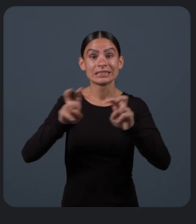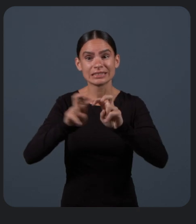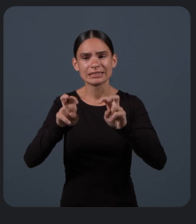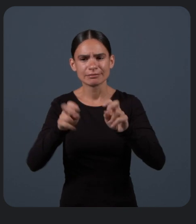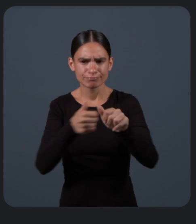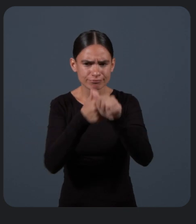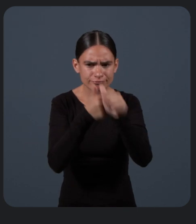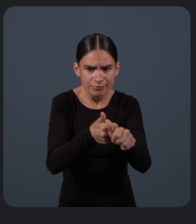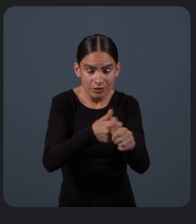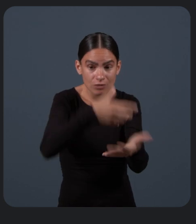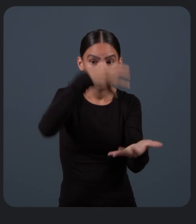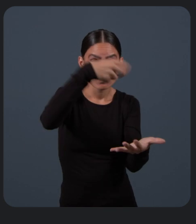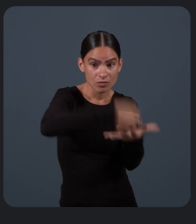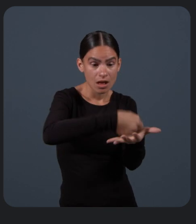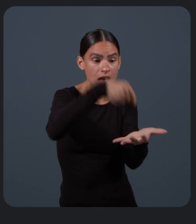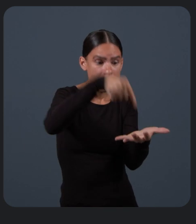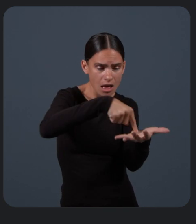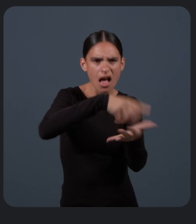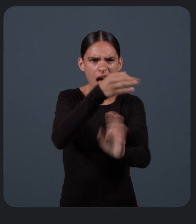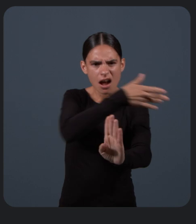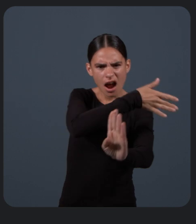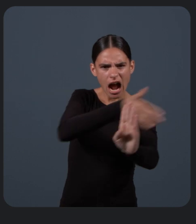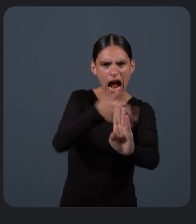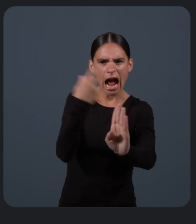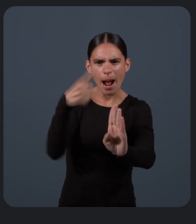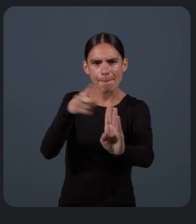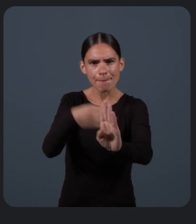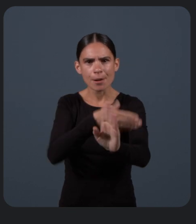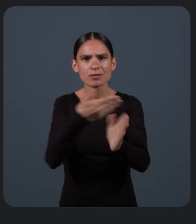But to reproduce, debug, and resolve issues,